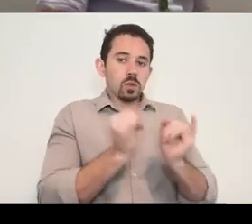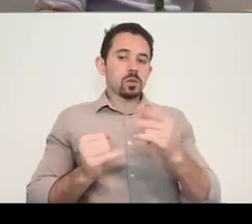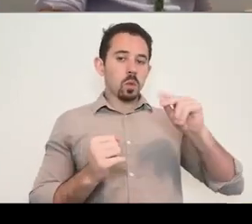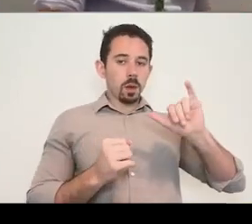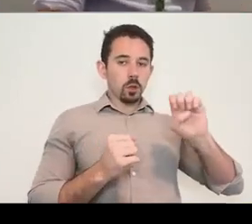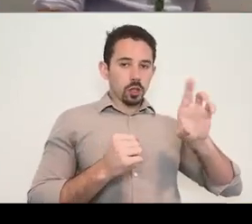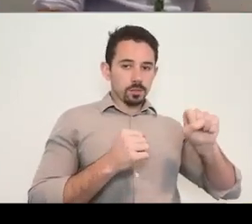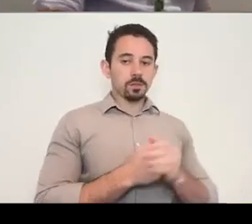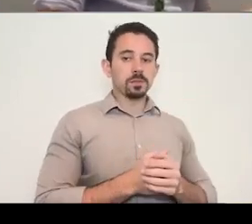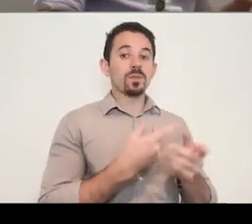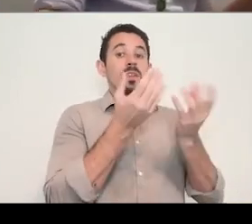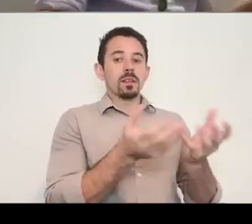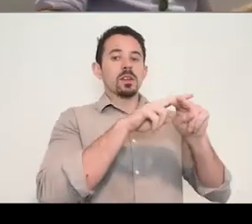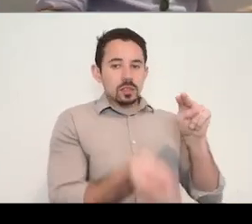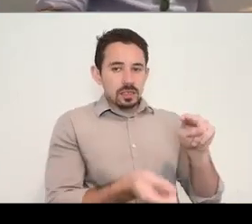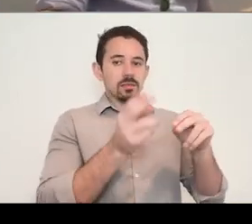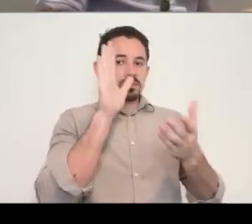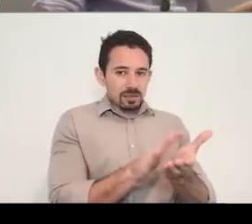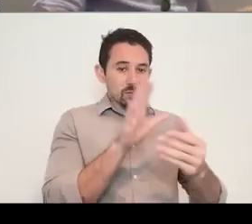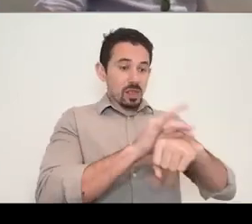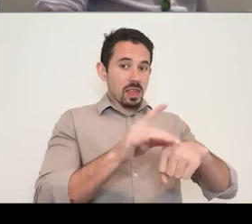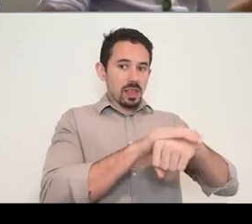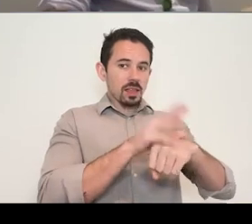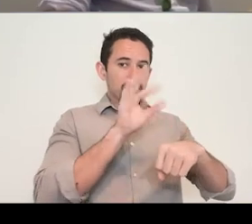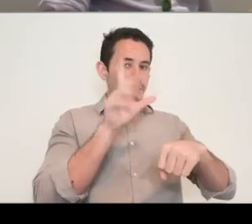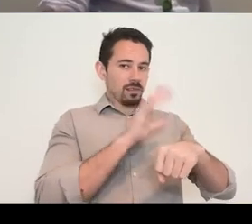though secreted Pel does not appear to be required for microcolony formation,